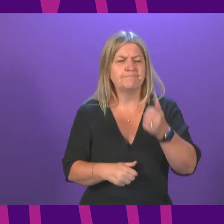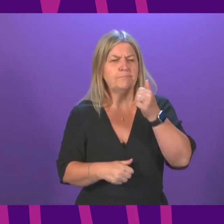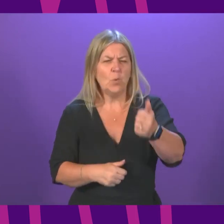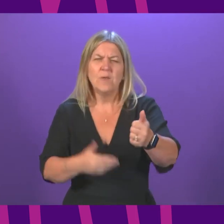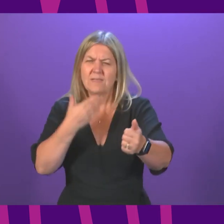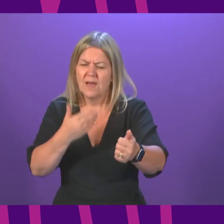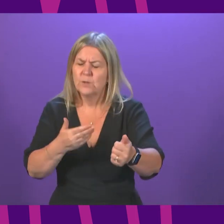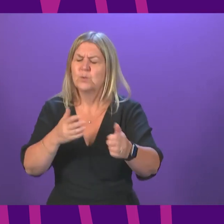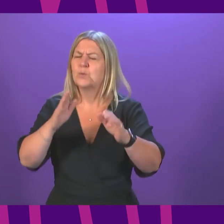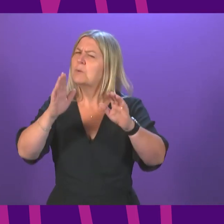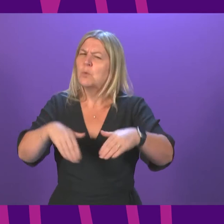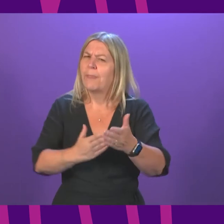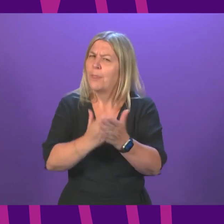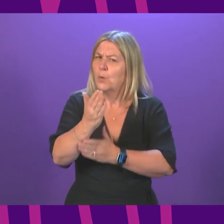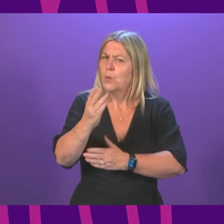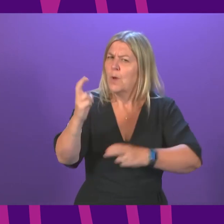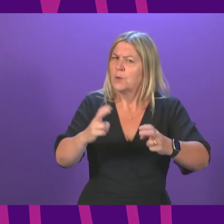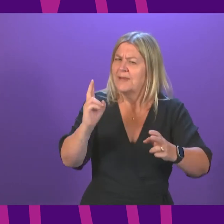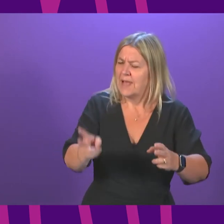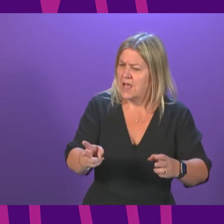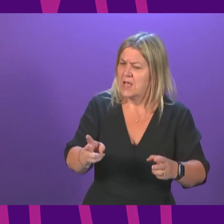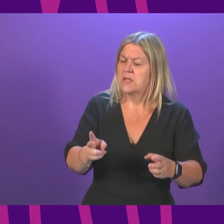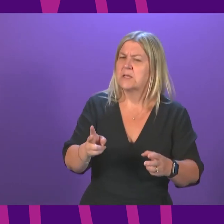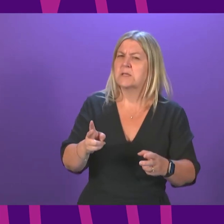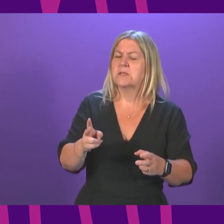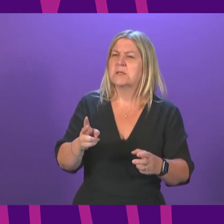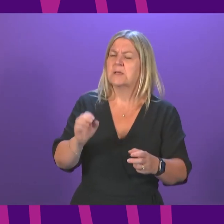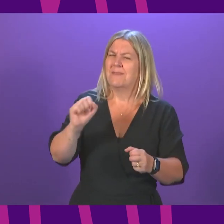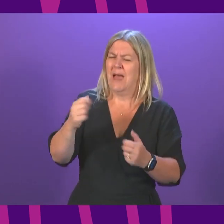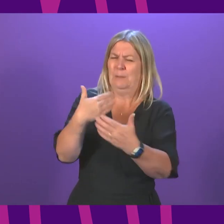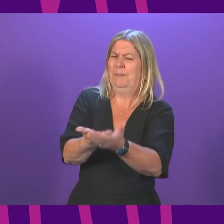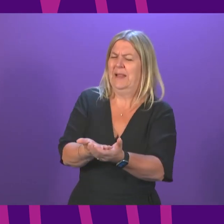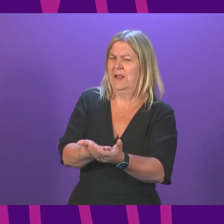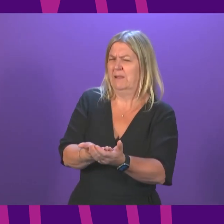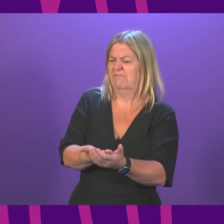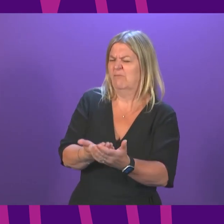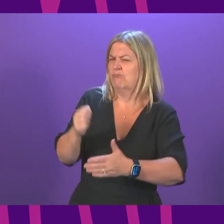I will not rehash all the arguments about how narrow the bill is. However, on the question